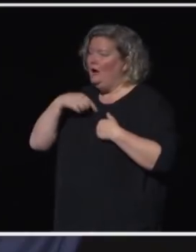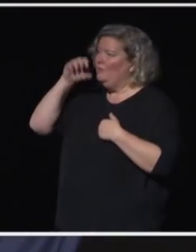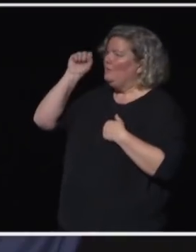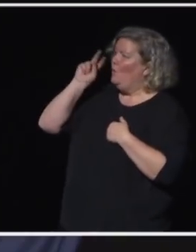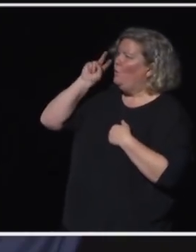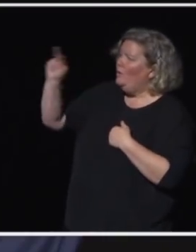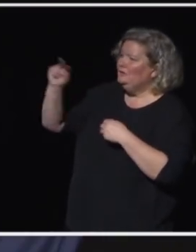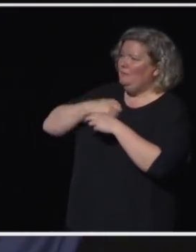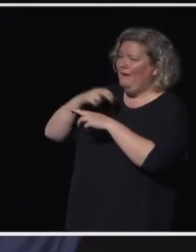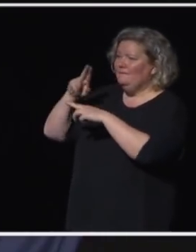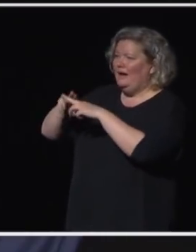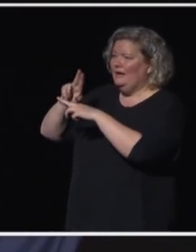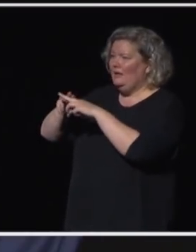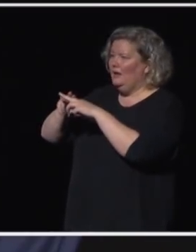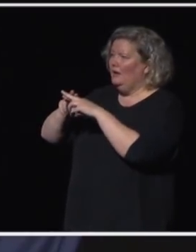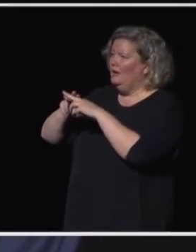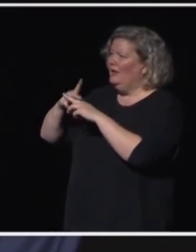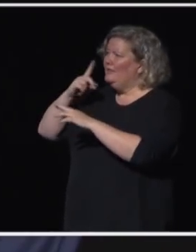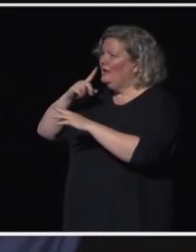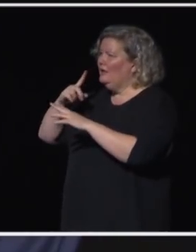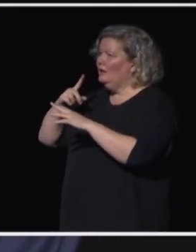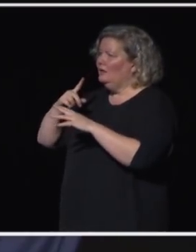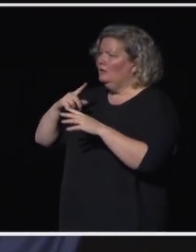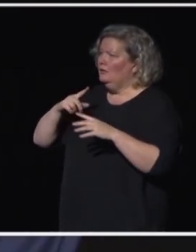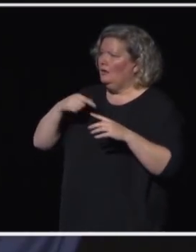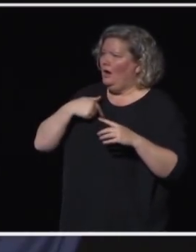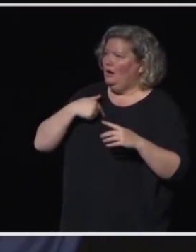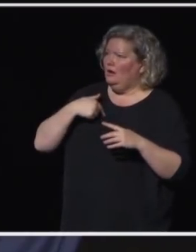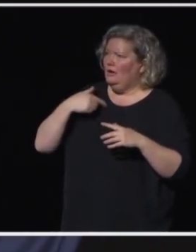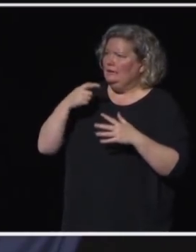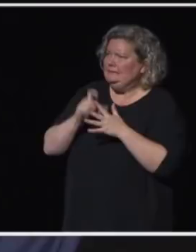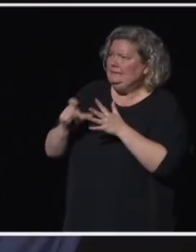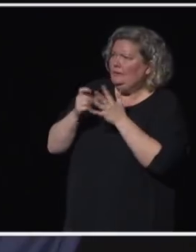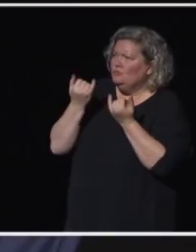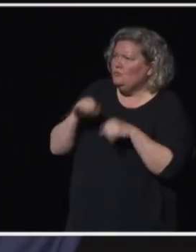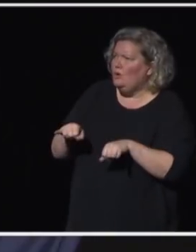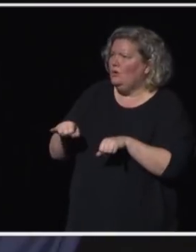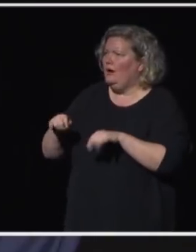awed at the distance between punishment and offence. Later I would hear it in his voice.